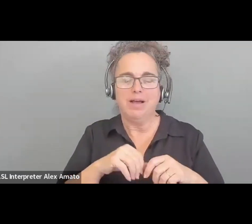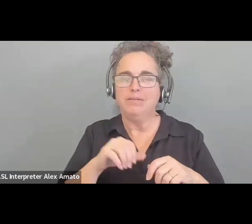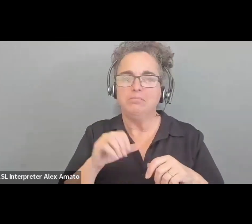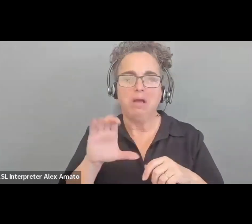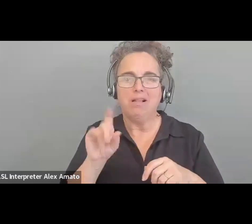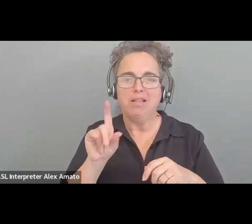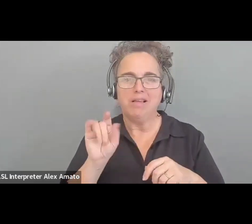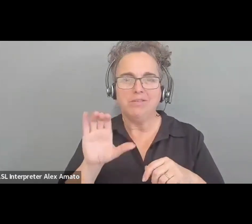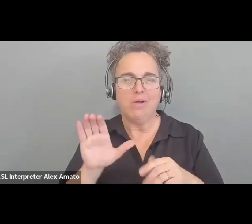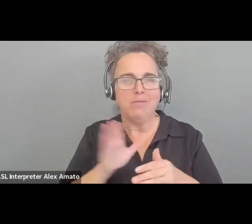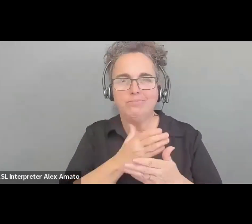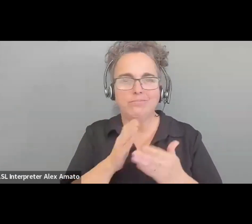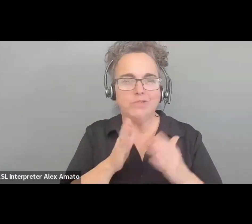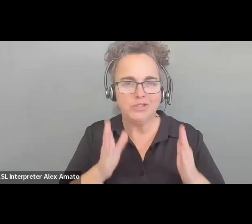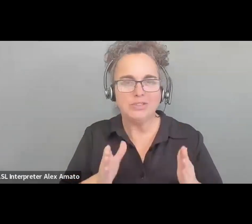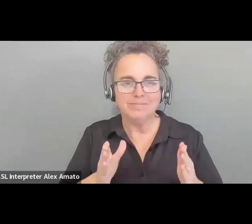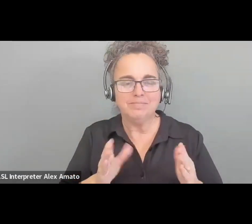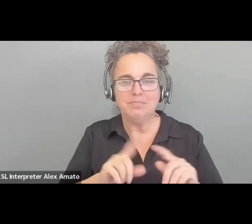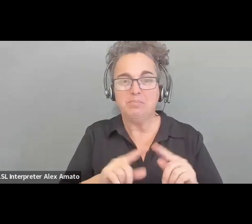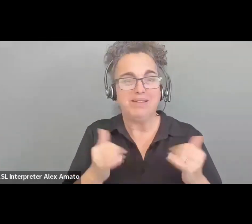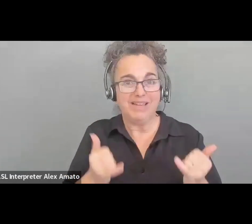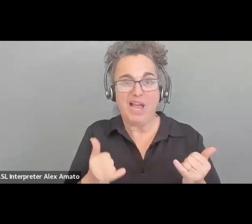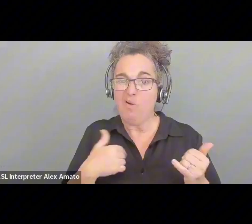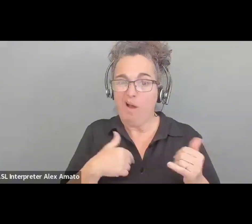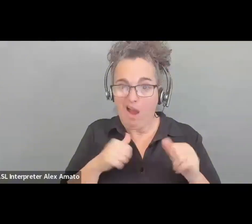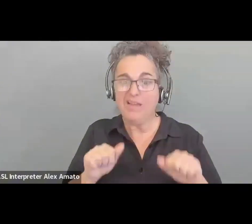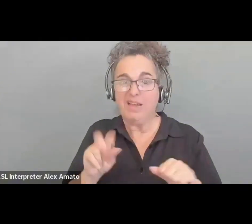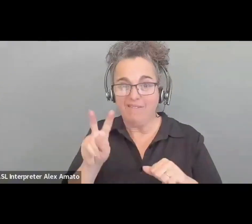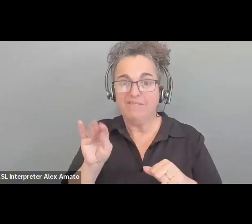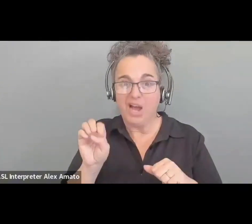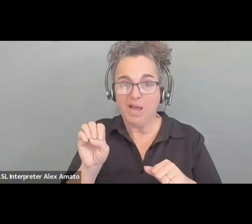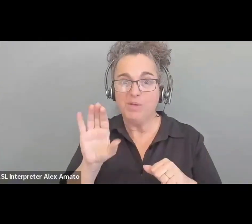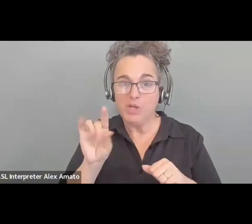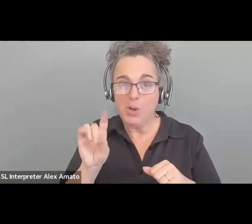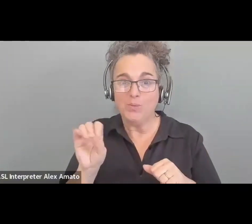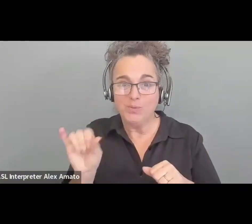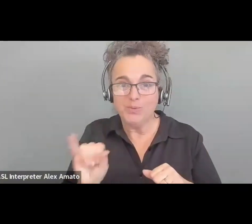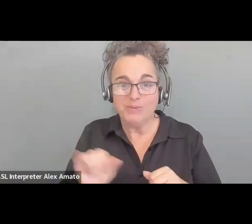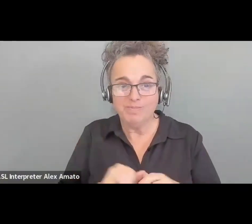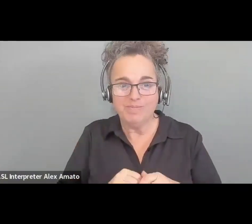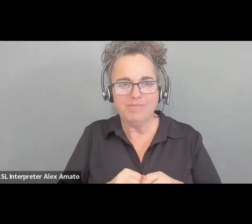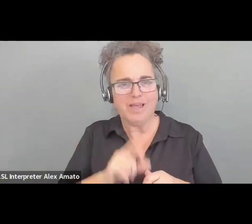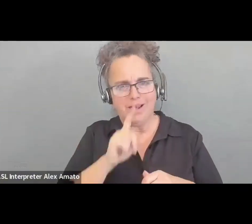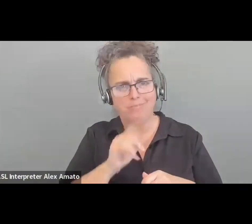Even, even I can now vibe code stuff and get pretty good results.